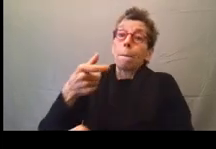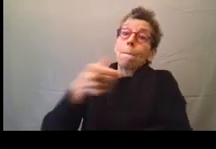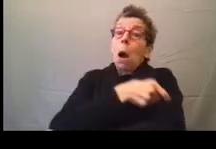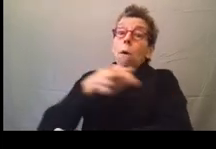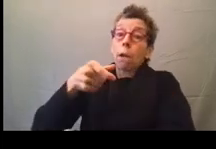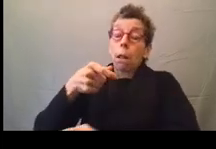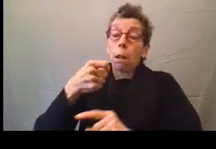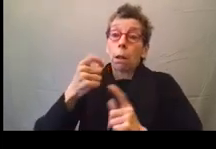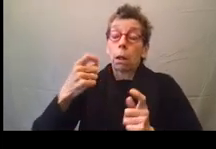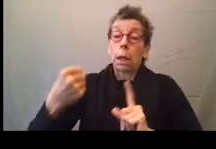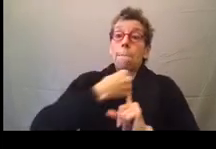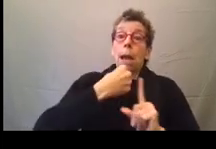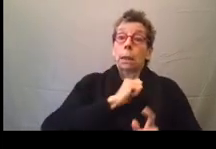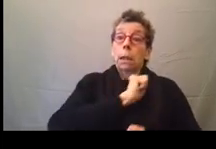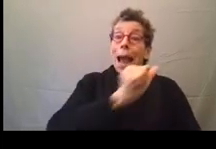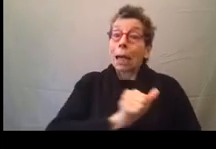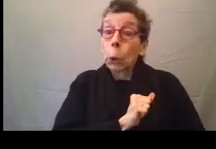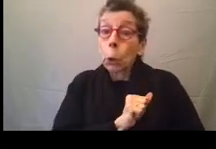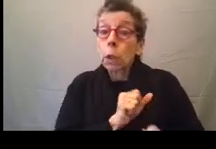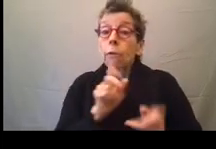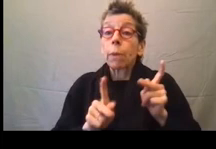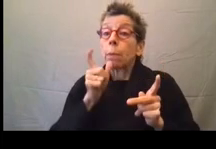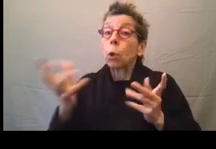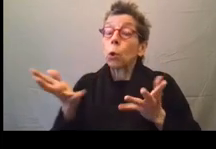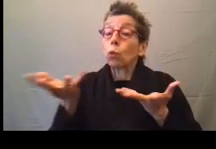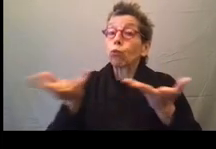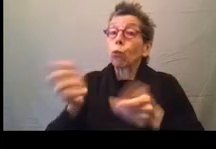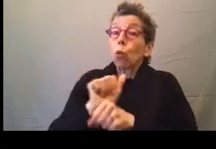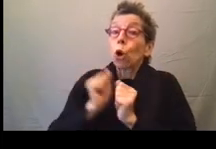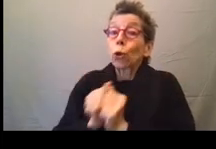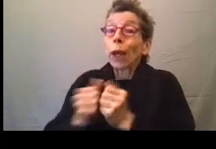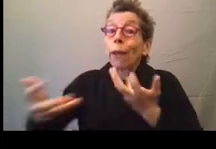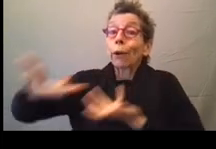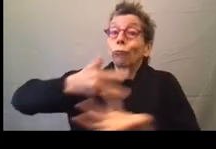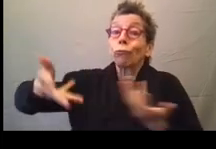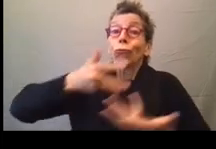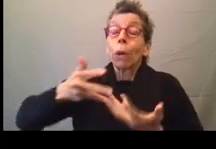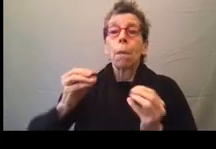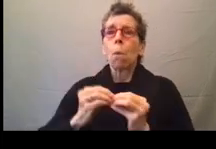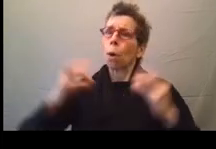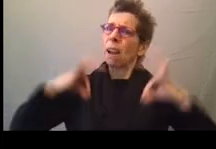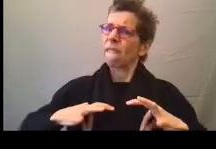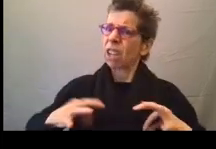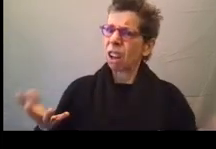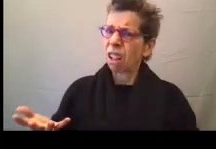together and in having inclusion. How do we make sure it doesn't happen. How do we ensure